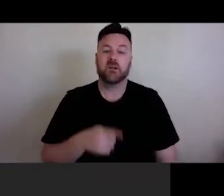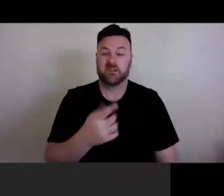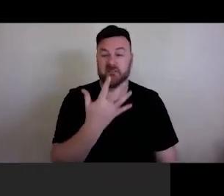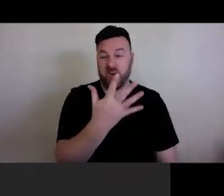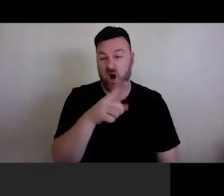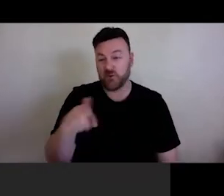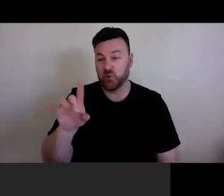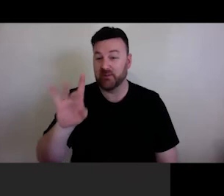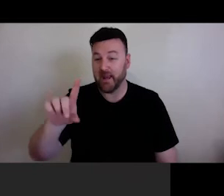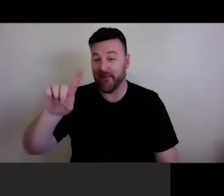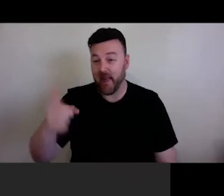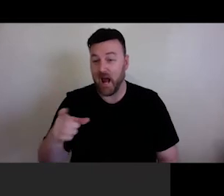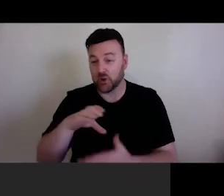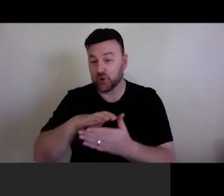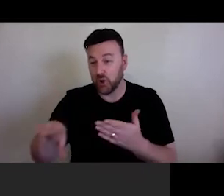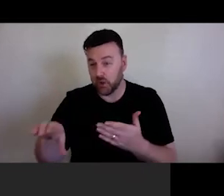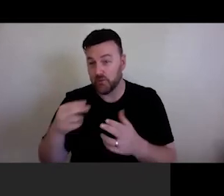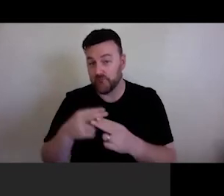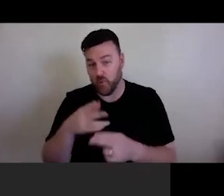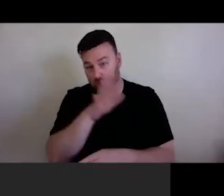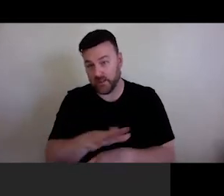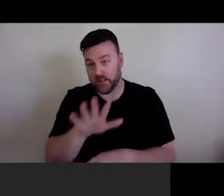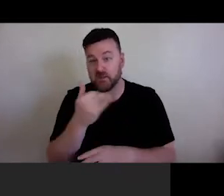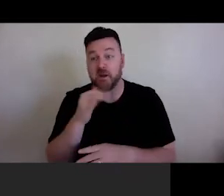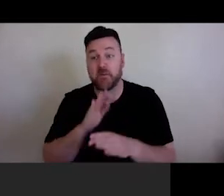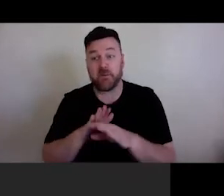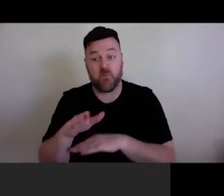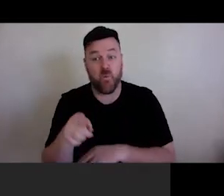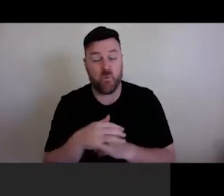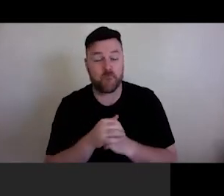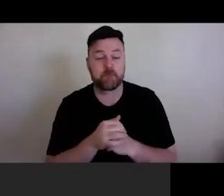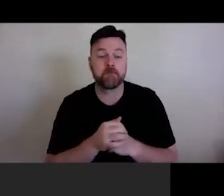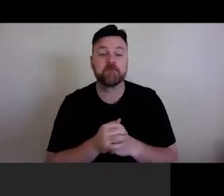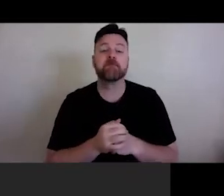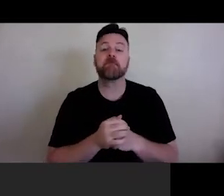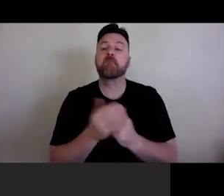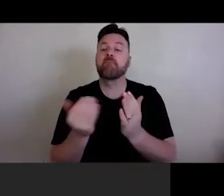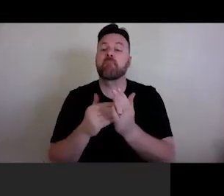something like this, maybe a little bit more. This is where you're looking at multiple different cameras, multiple different angles.